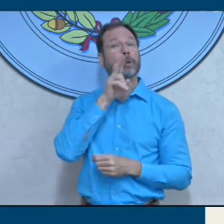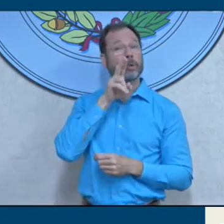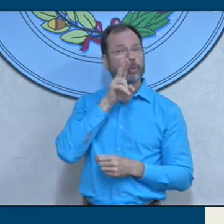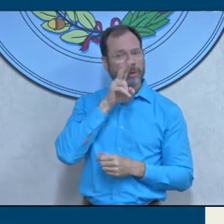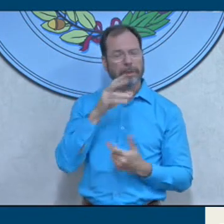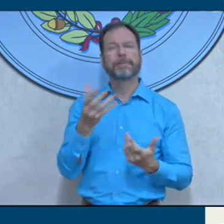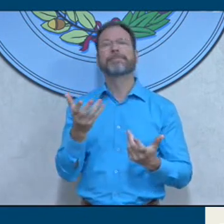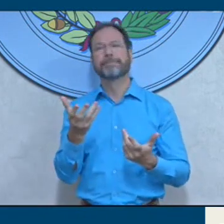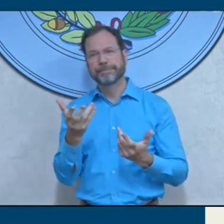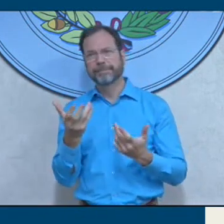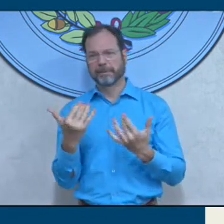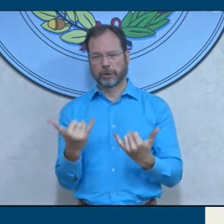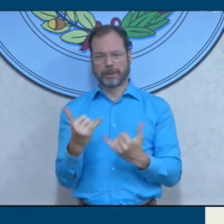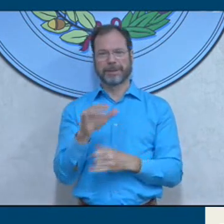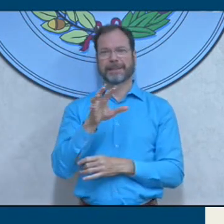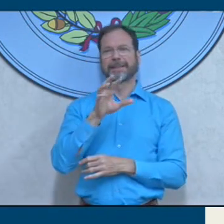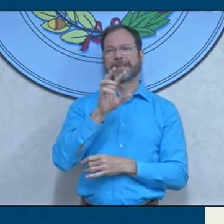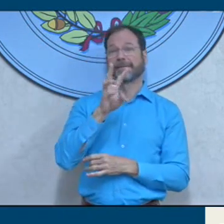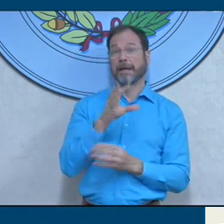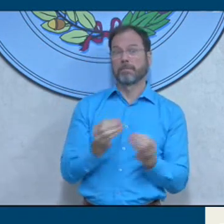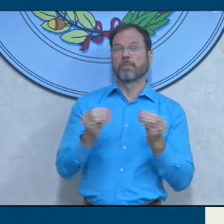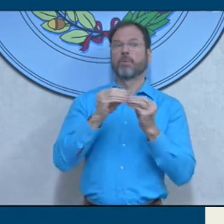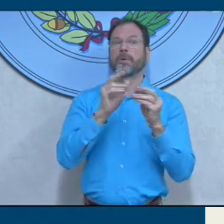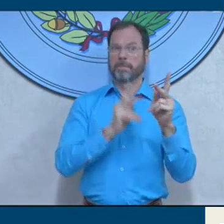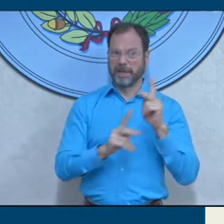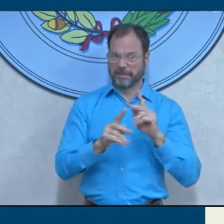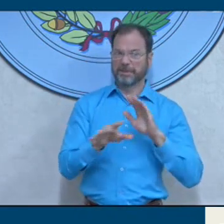AVAILABLE. IN THAT REGION. THE SAME IS TRUE FOR THE HOUSTON